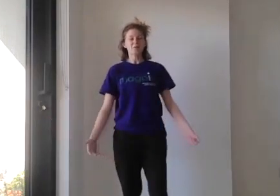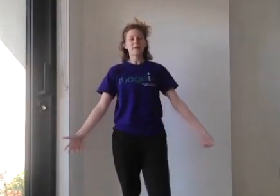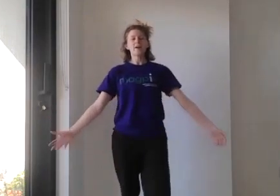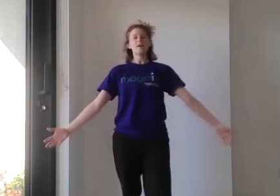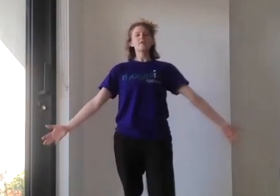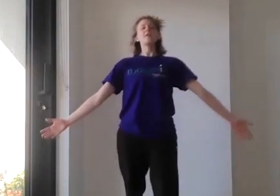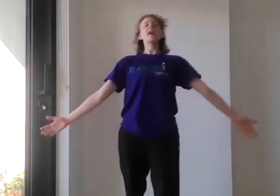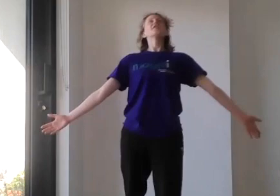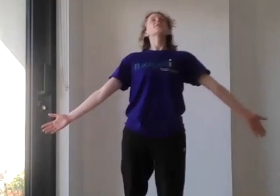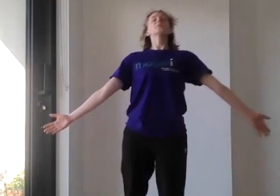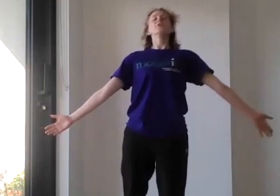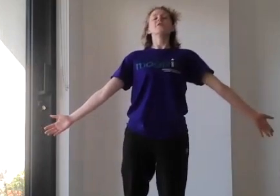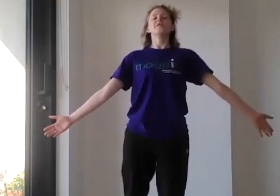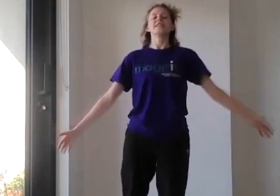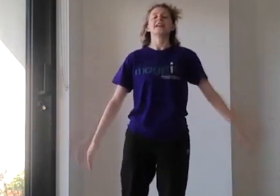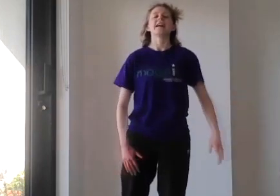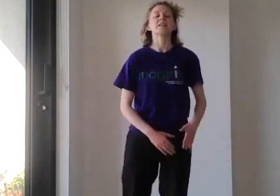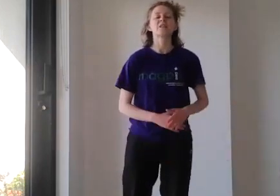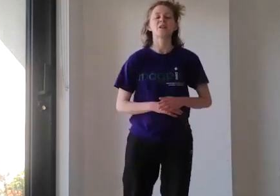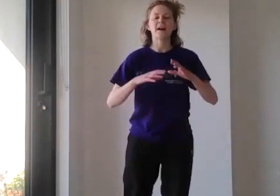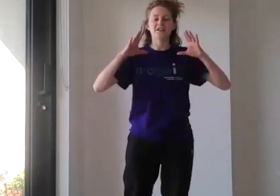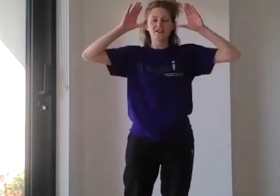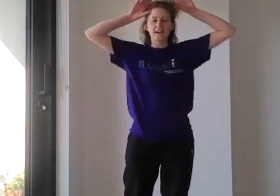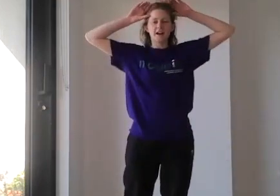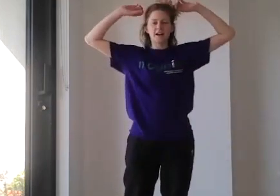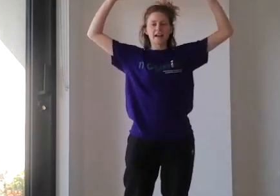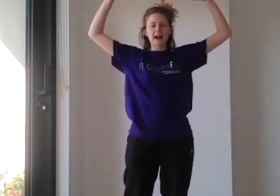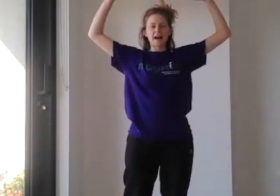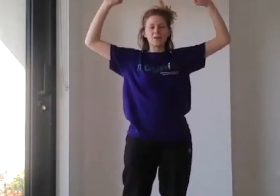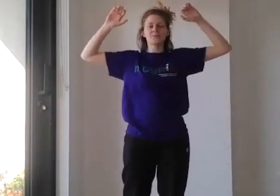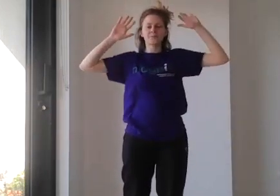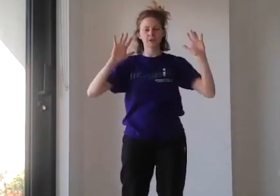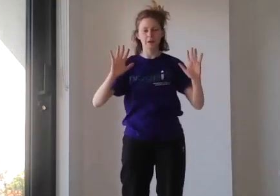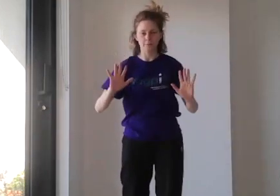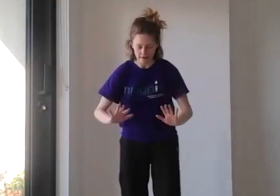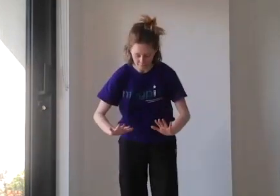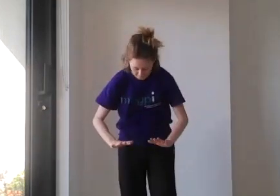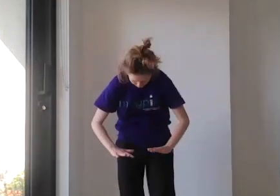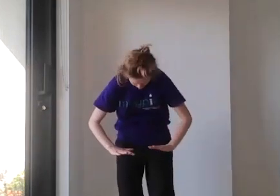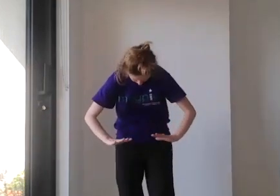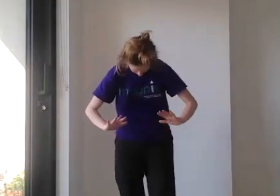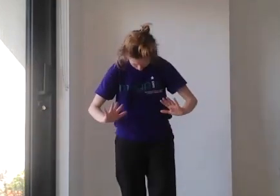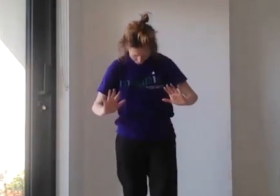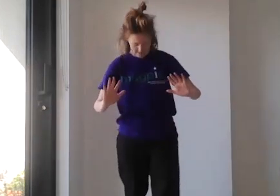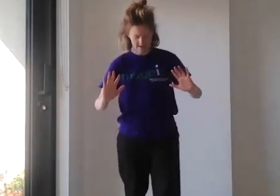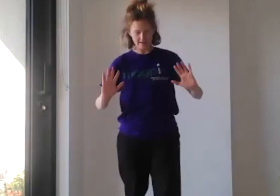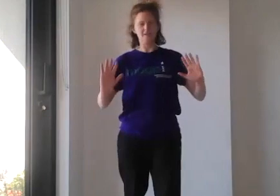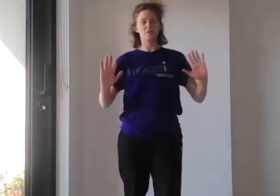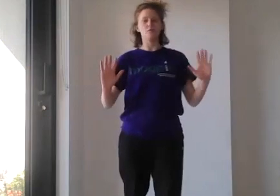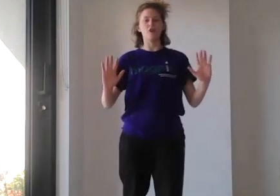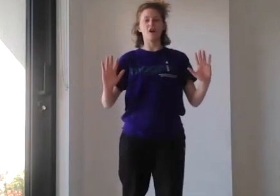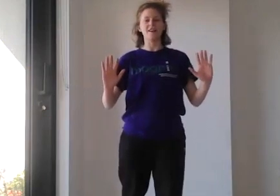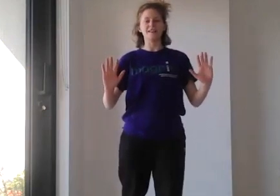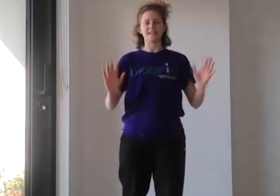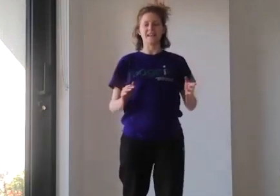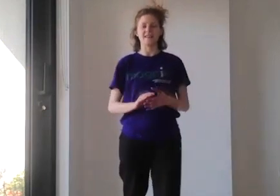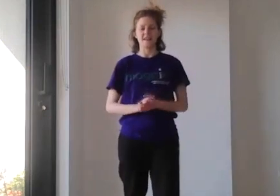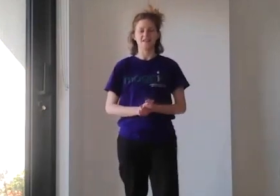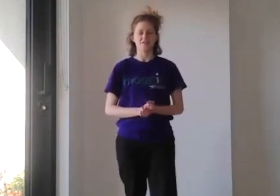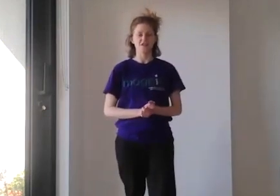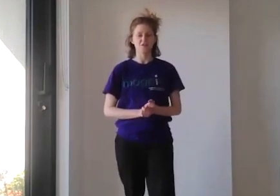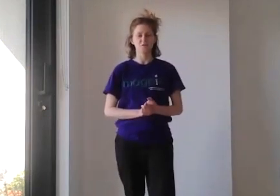be our final move for today so imagining our cow bowing and rising at the end of our story